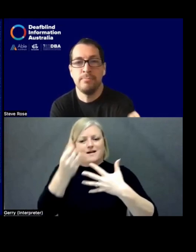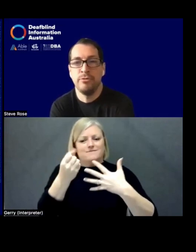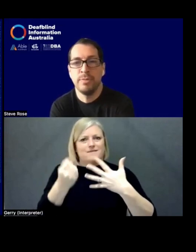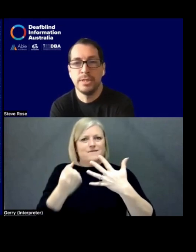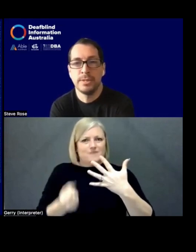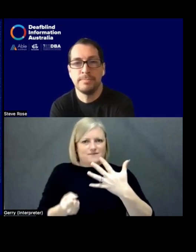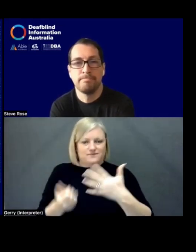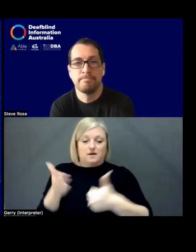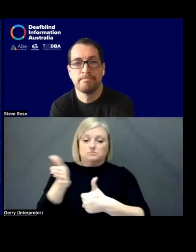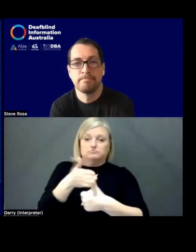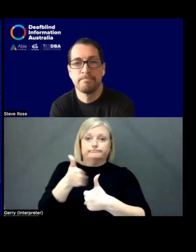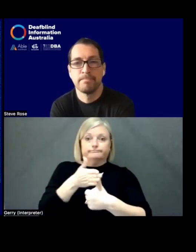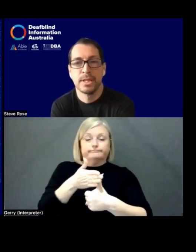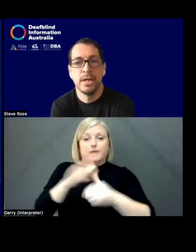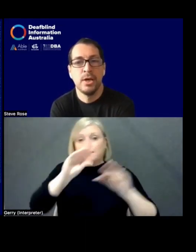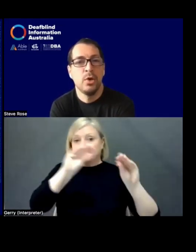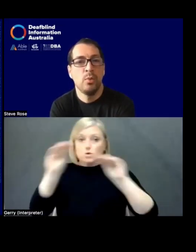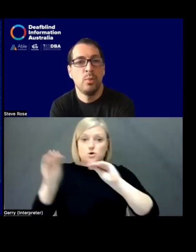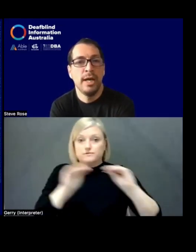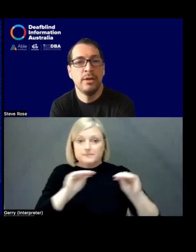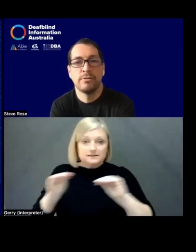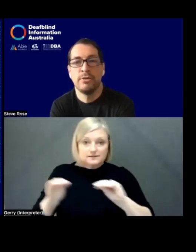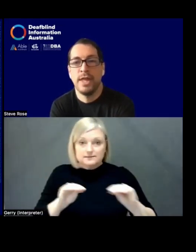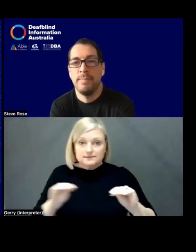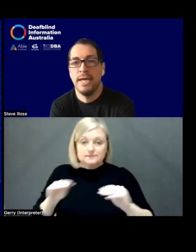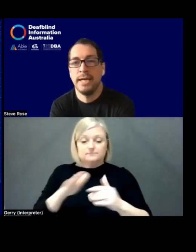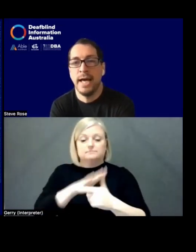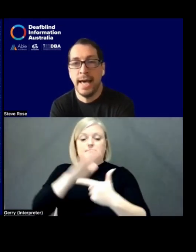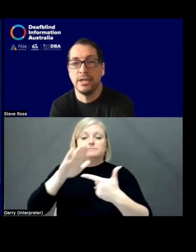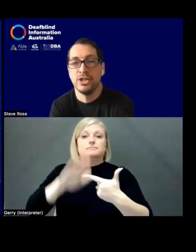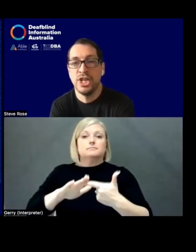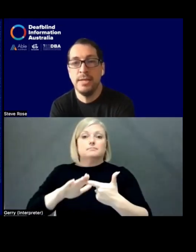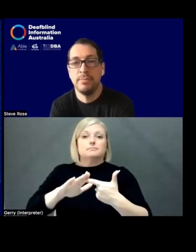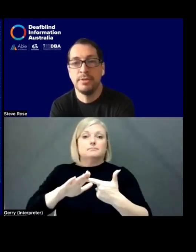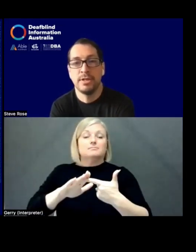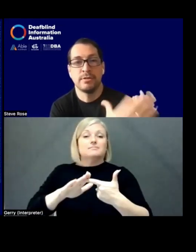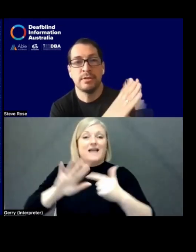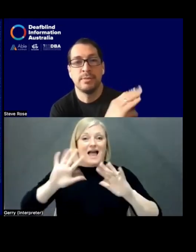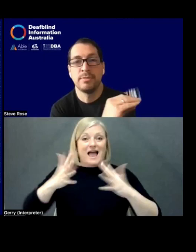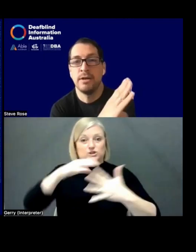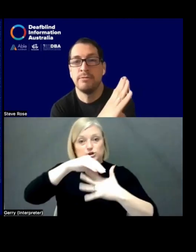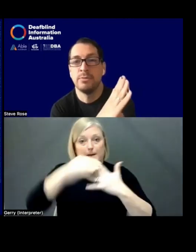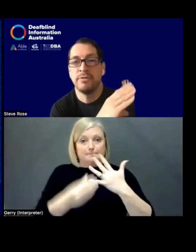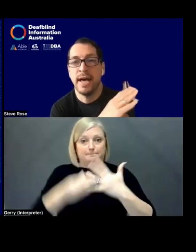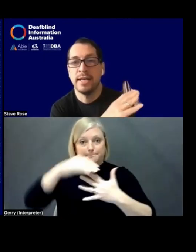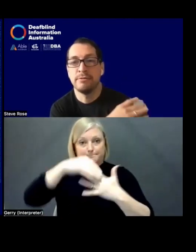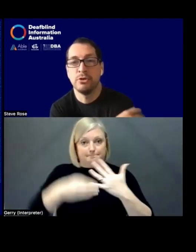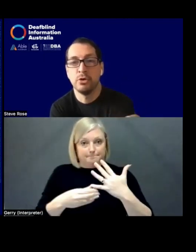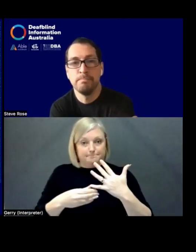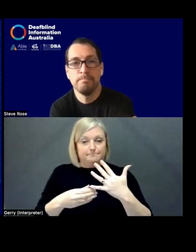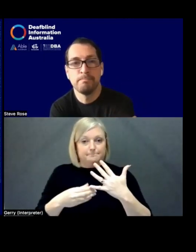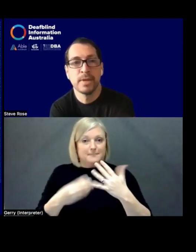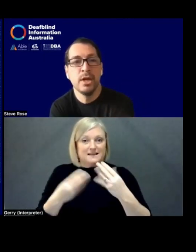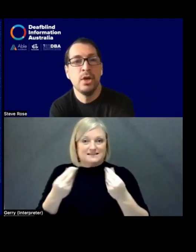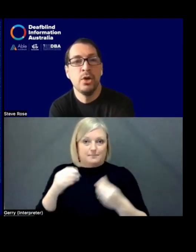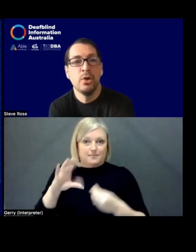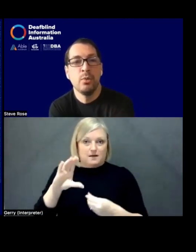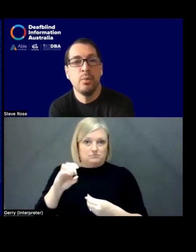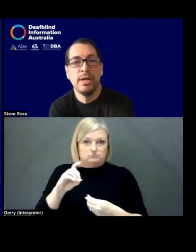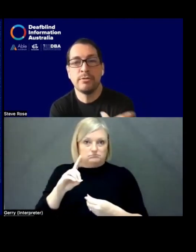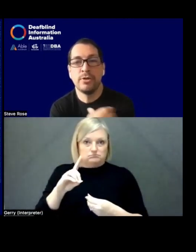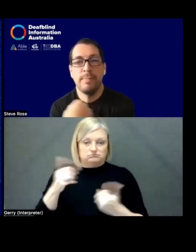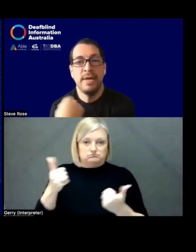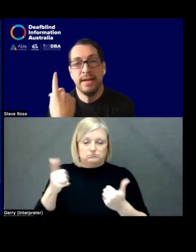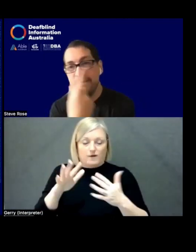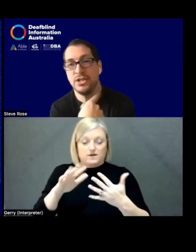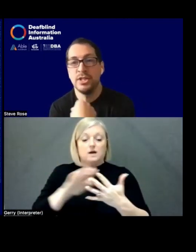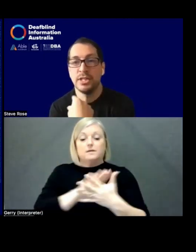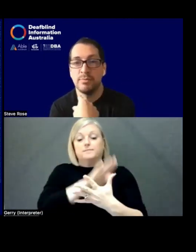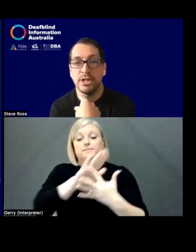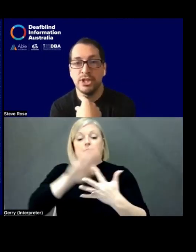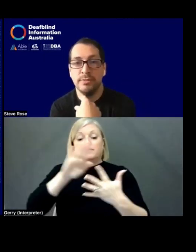being movement, we look for there being a hand shape, so some kind of hand form. We look for there being a facial expression,